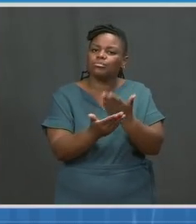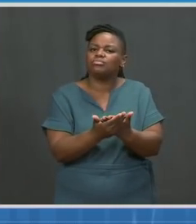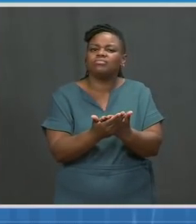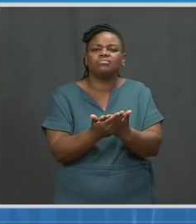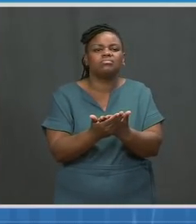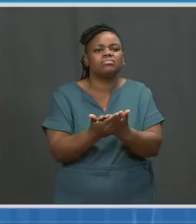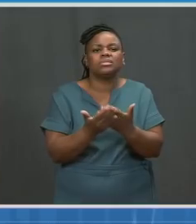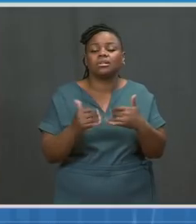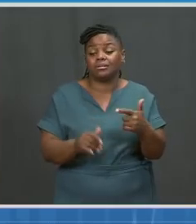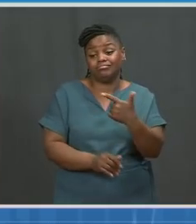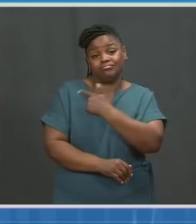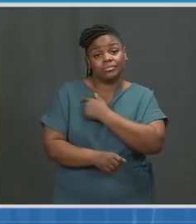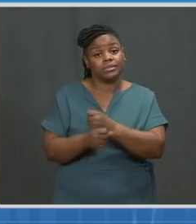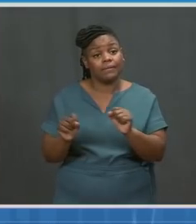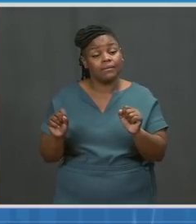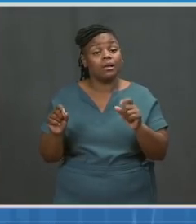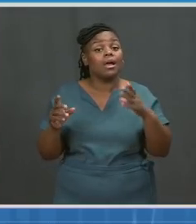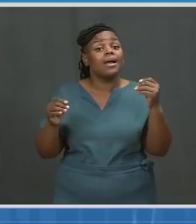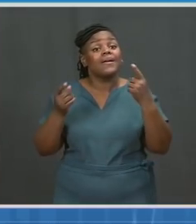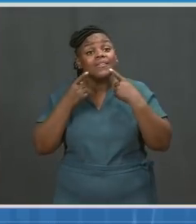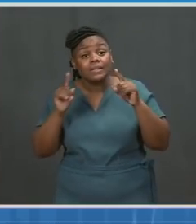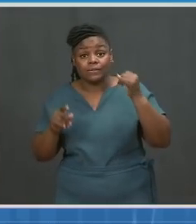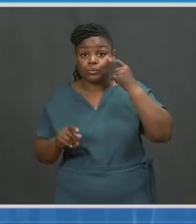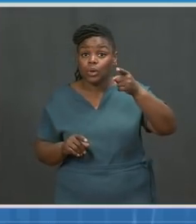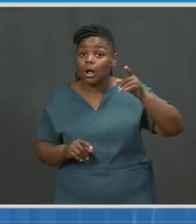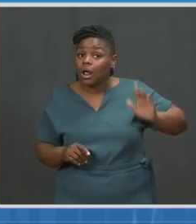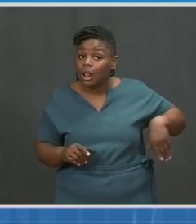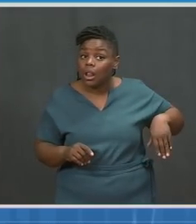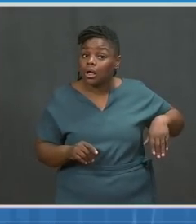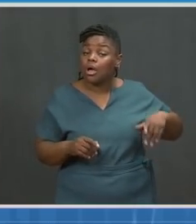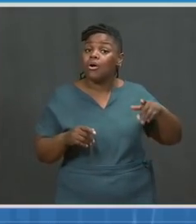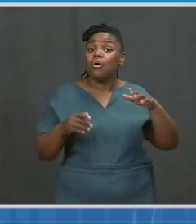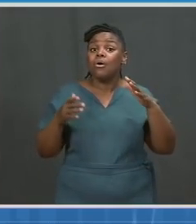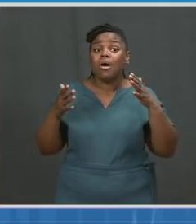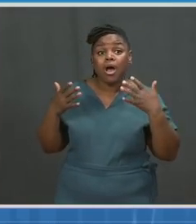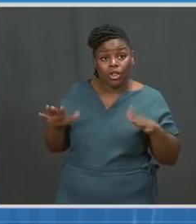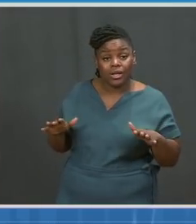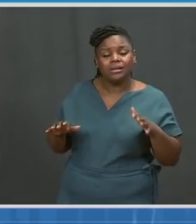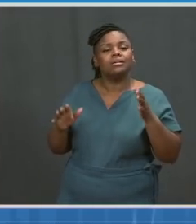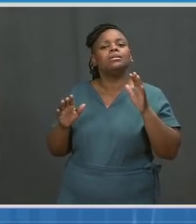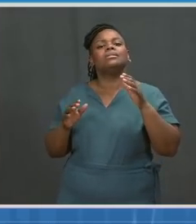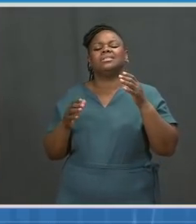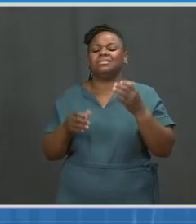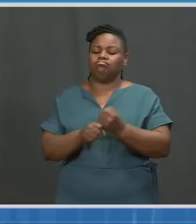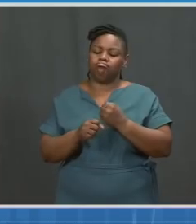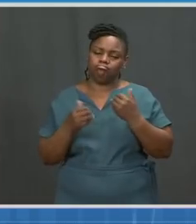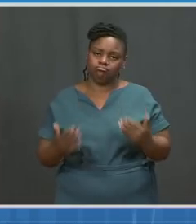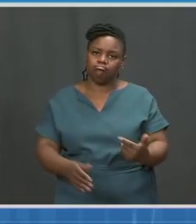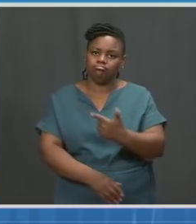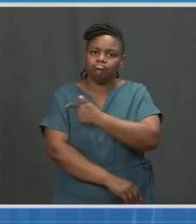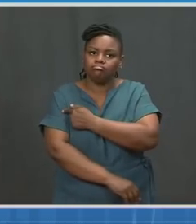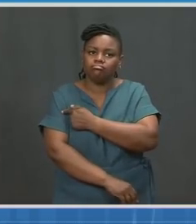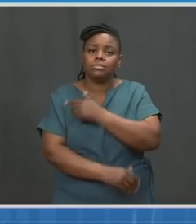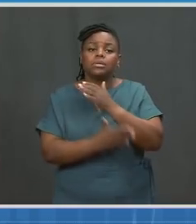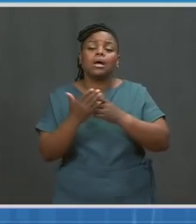If you haven't already, please get vaccinated. In some communities, you can find walk-up venues